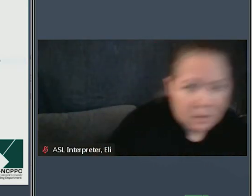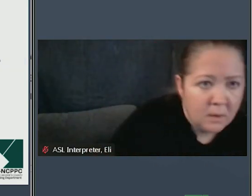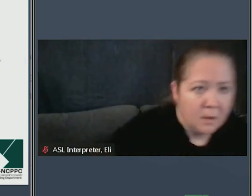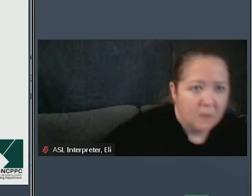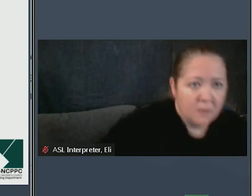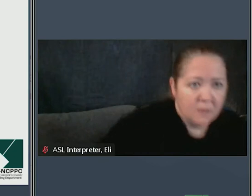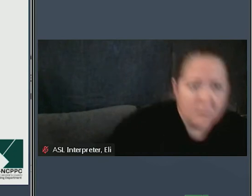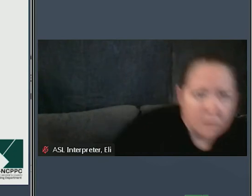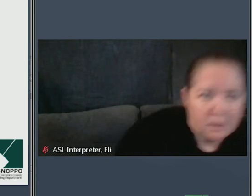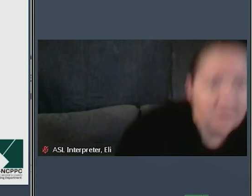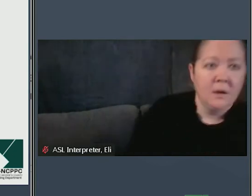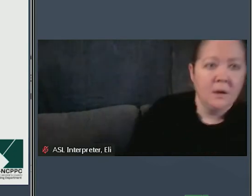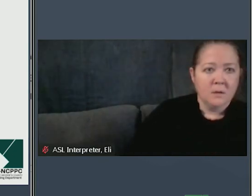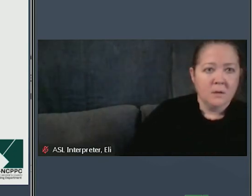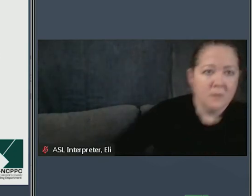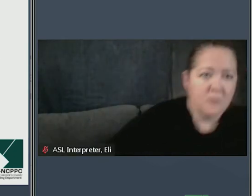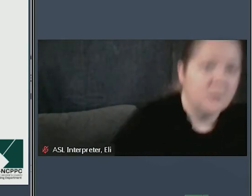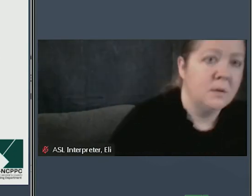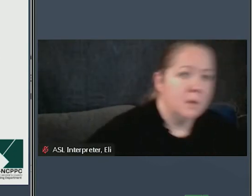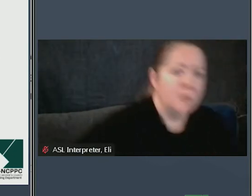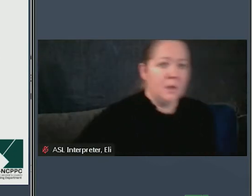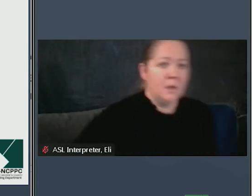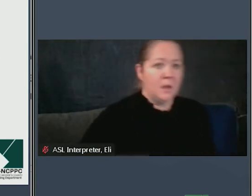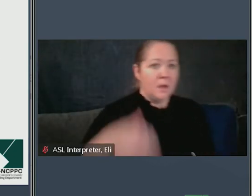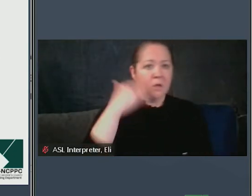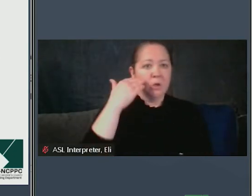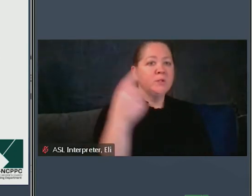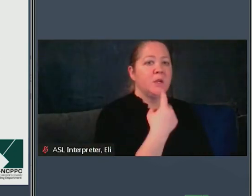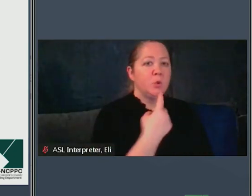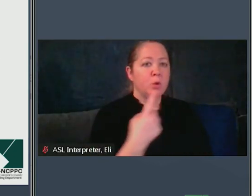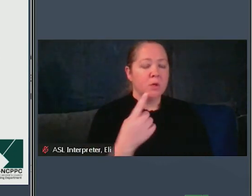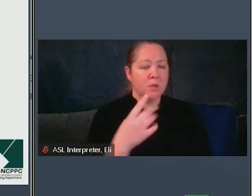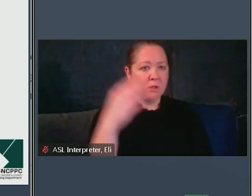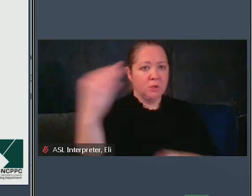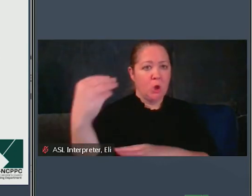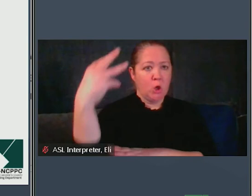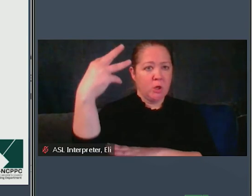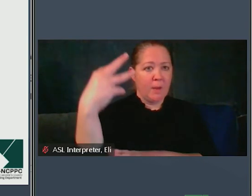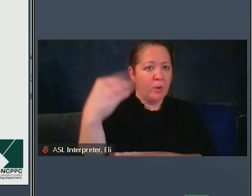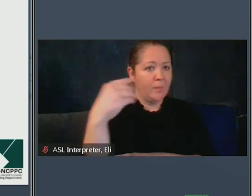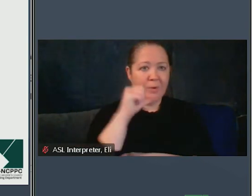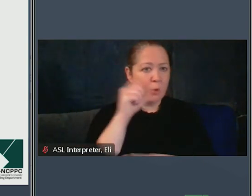I don't know if you did that or not. Can you see me now? Okay.